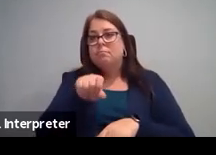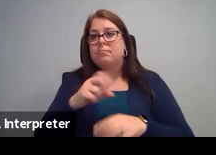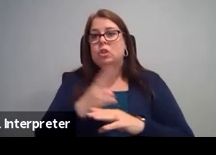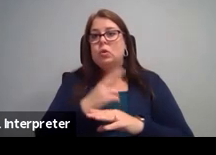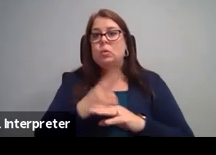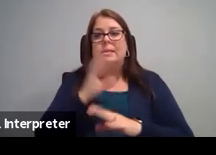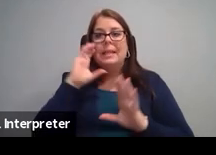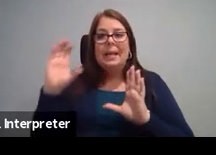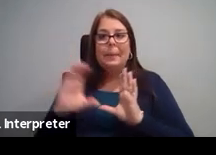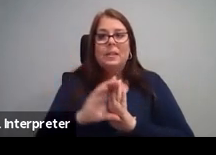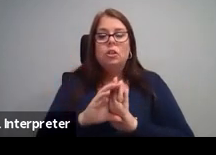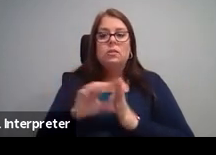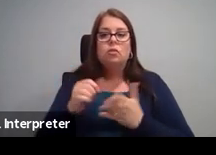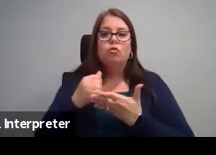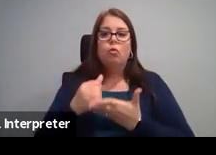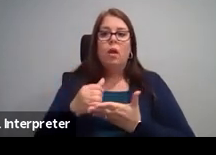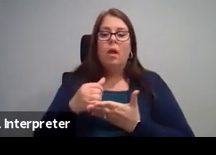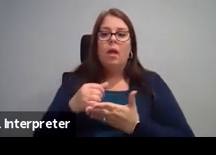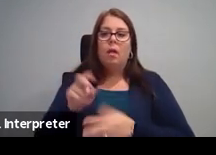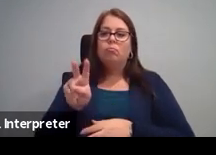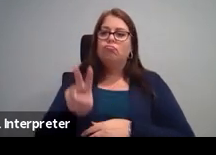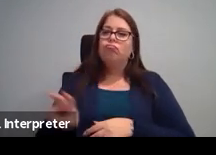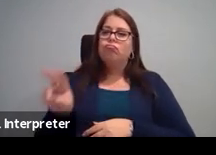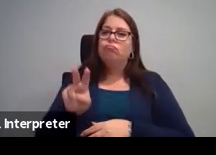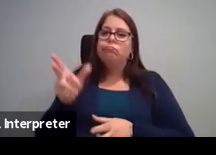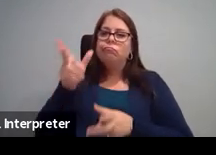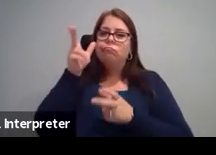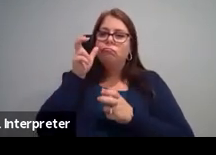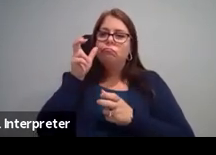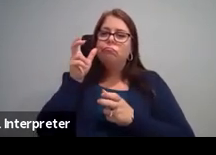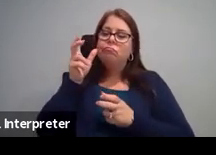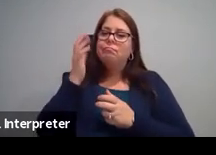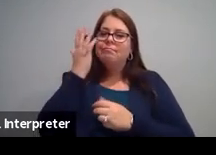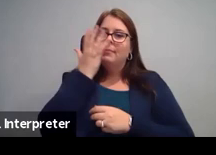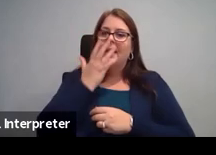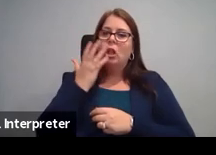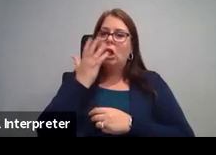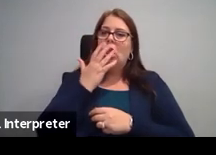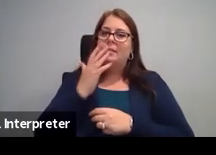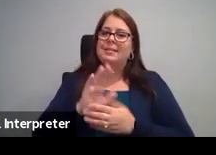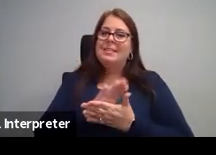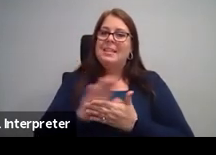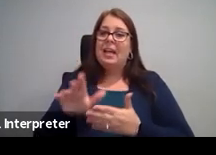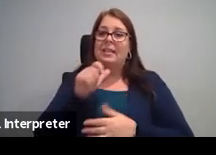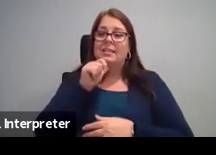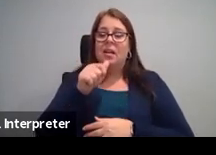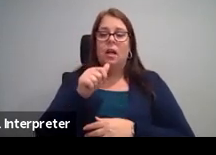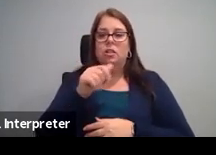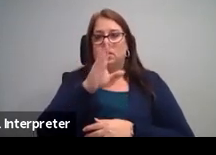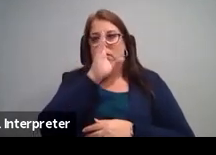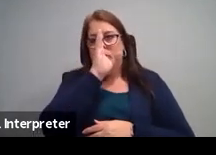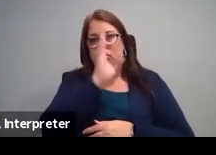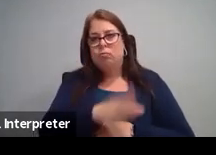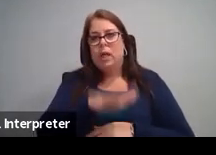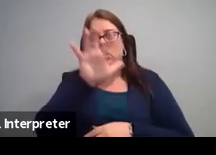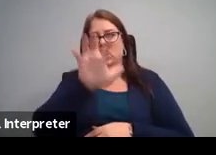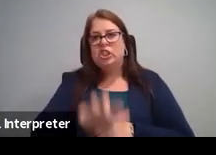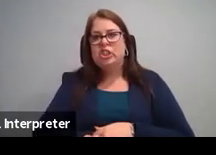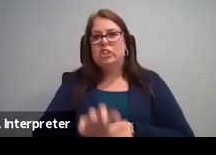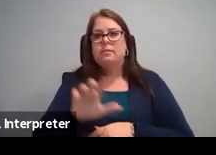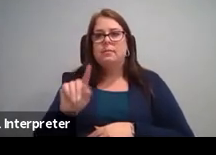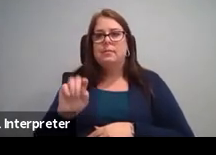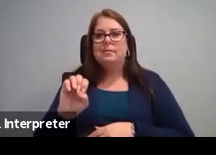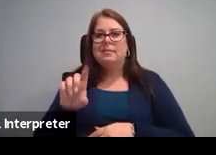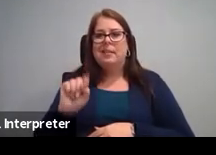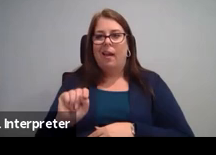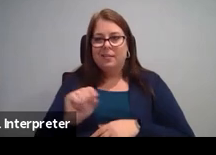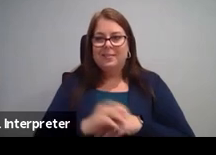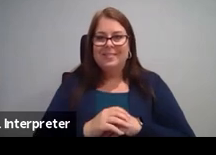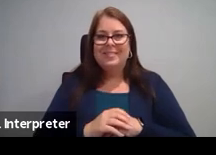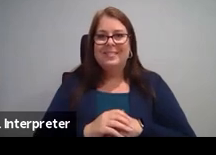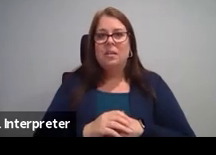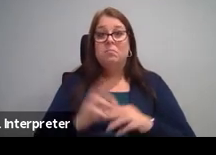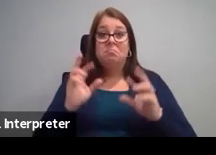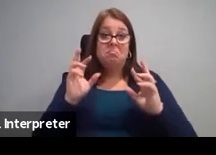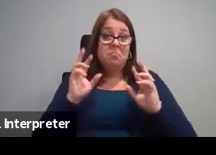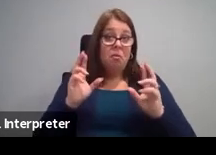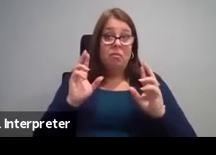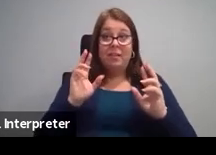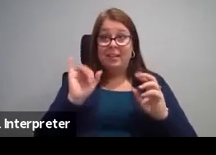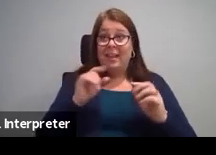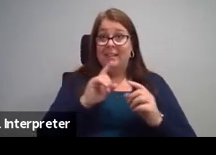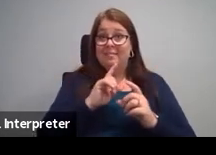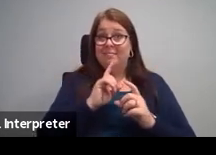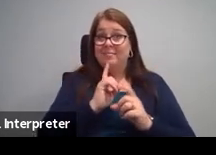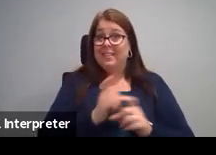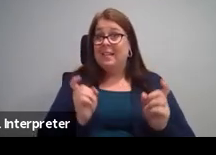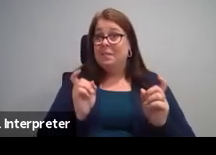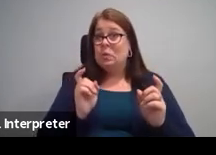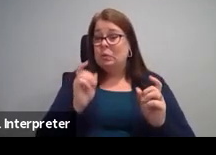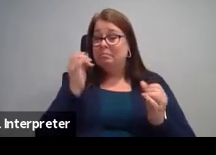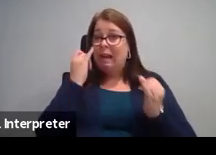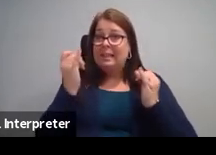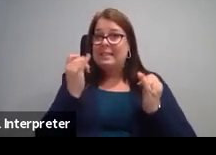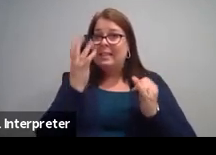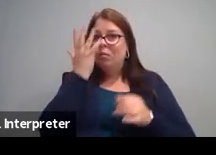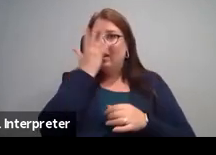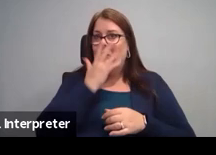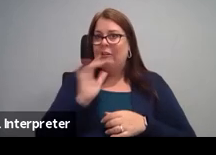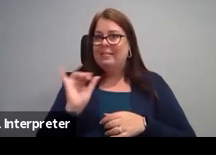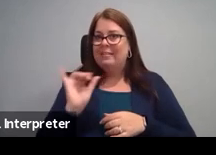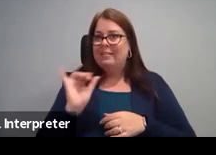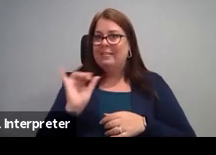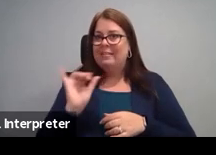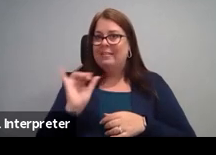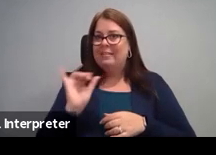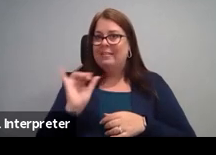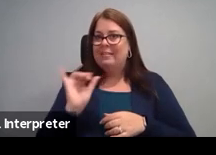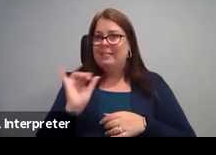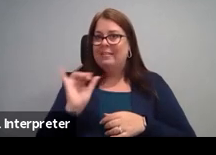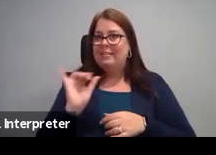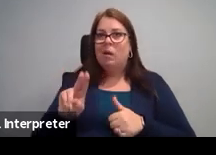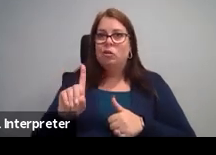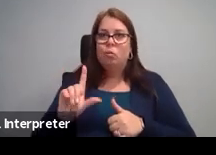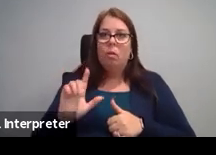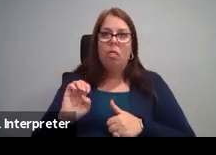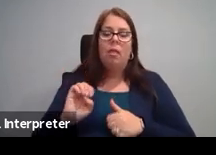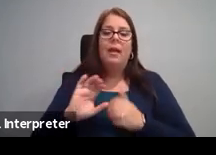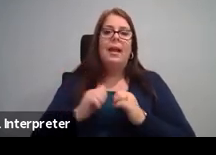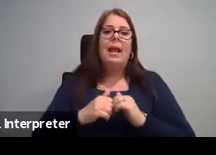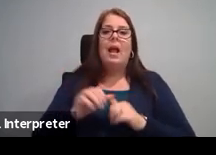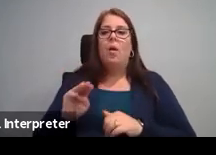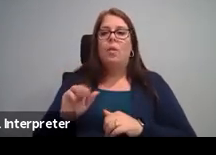Cathy Reznicek: Help build also view, you know, the way it looks. So it's not just straight on text. So I'm going to go ahead and leave that. So hopefully that gave me an idea of what the different modules are like and how these master courses are developed